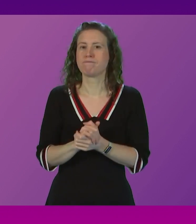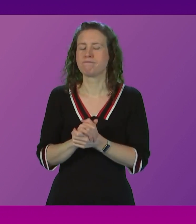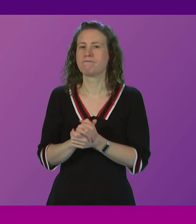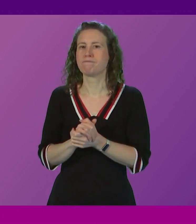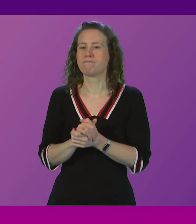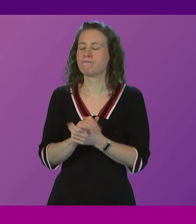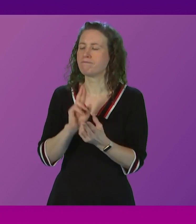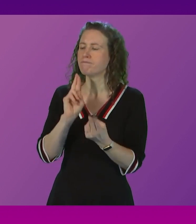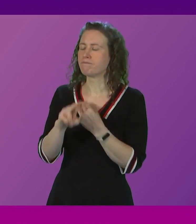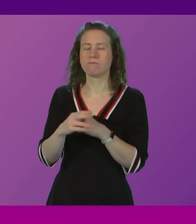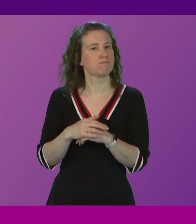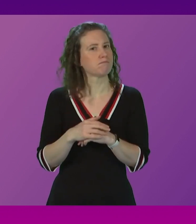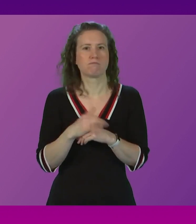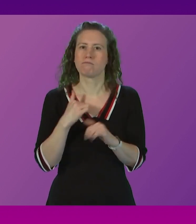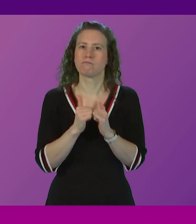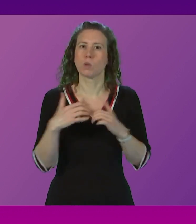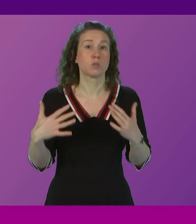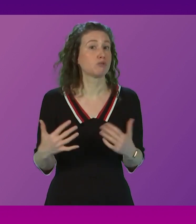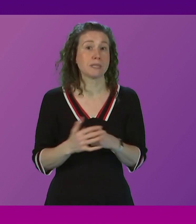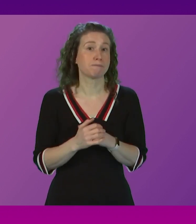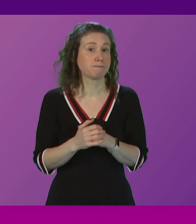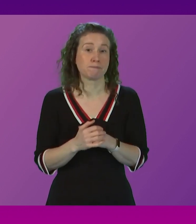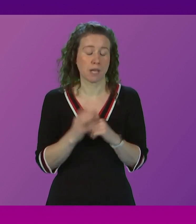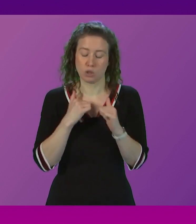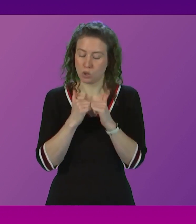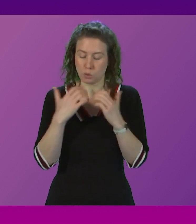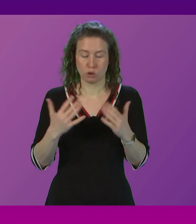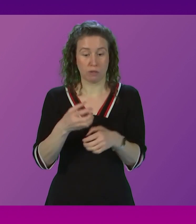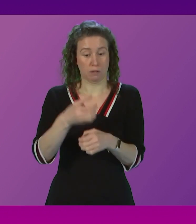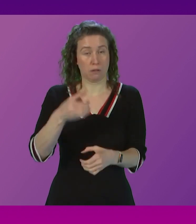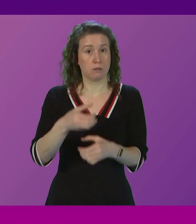I do not agree with that. The deposit return scheme will be a